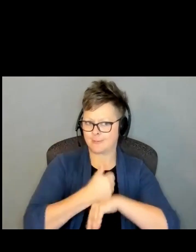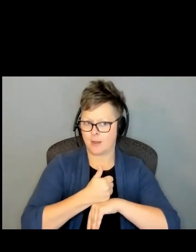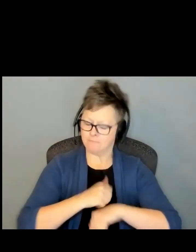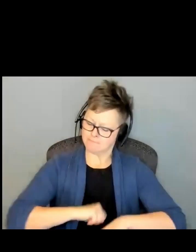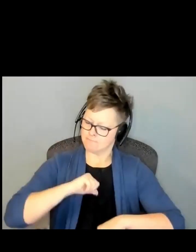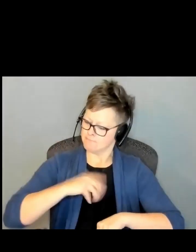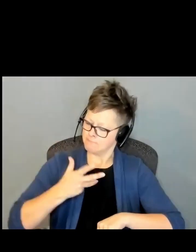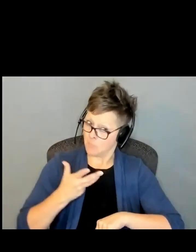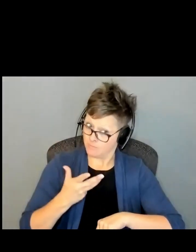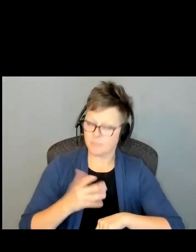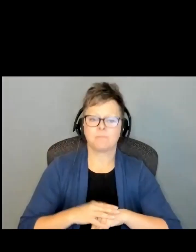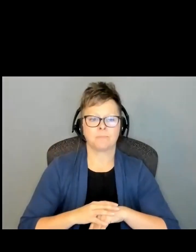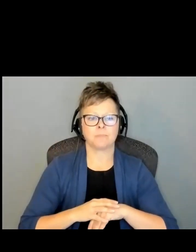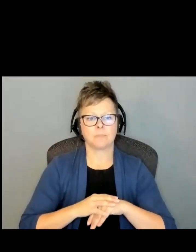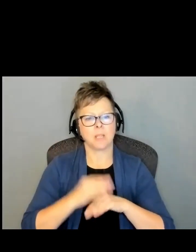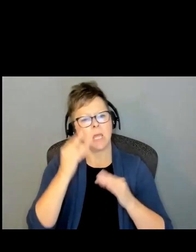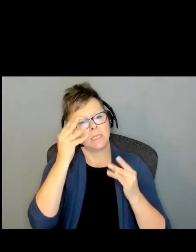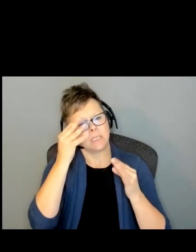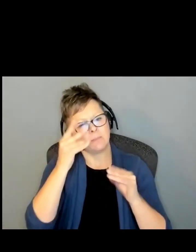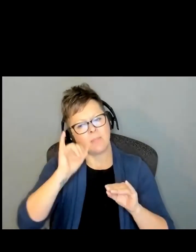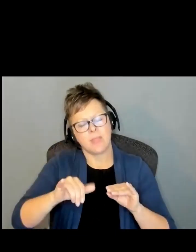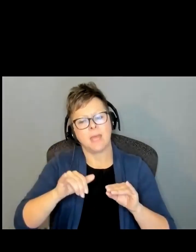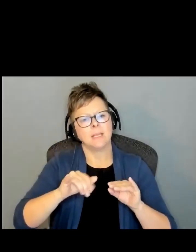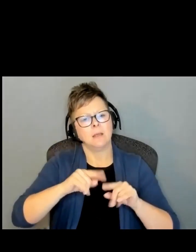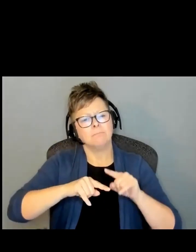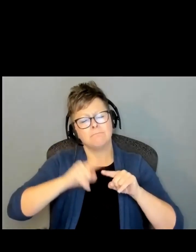of the multiplicity of barriers that come into place.